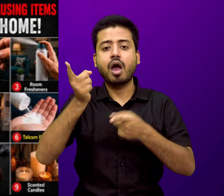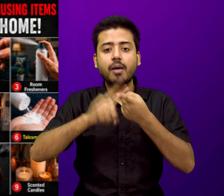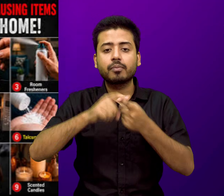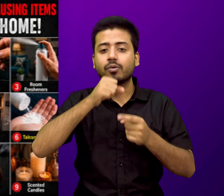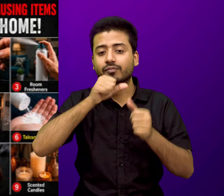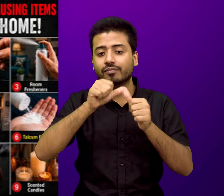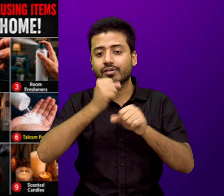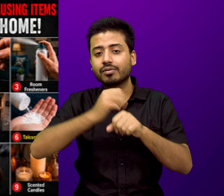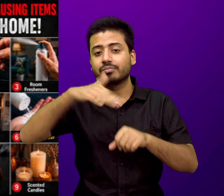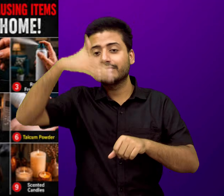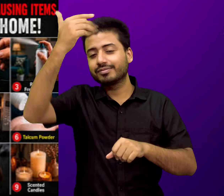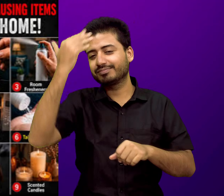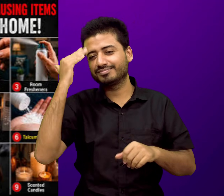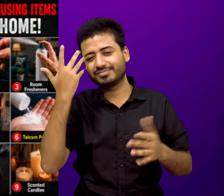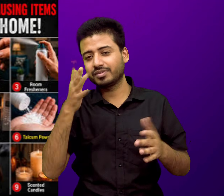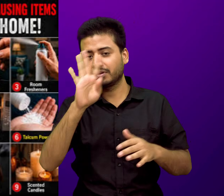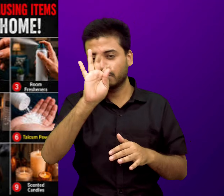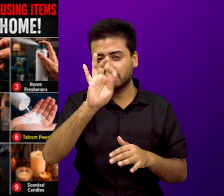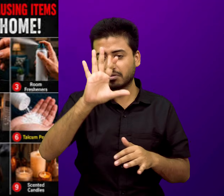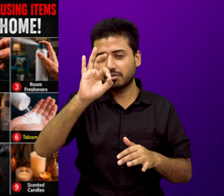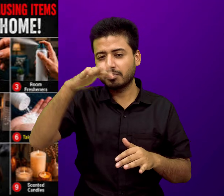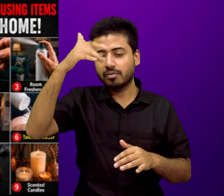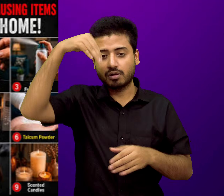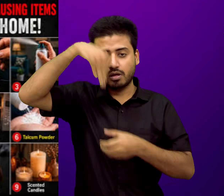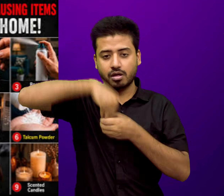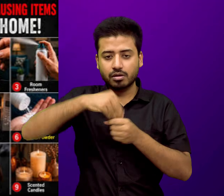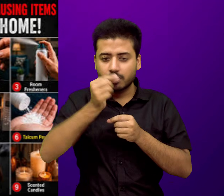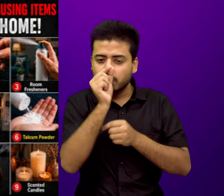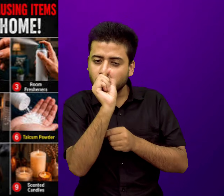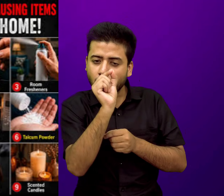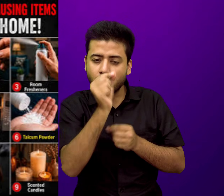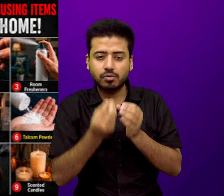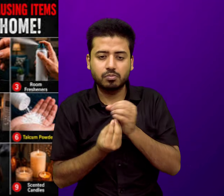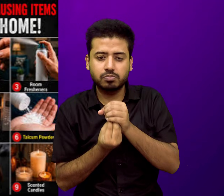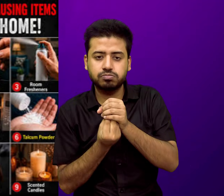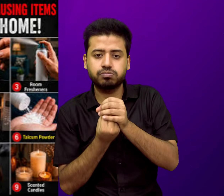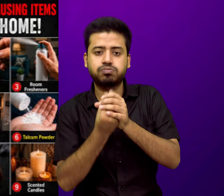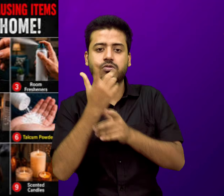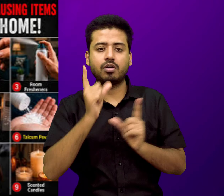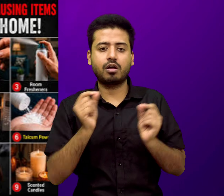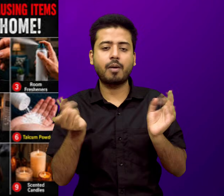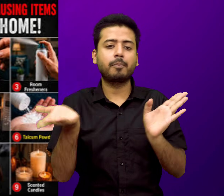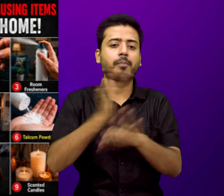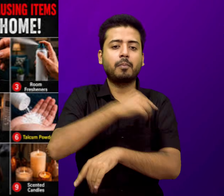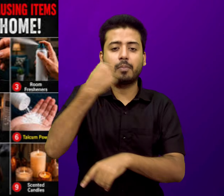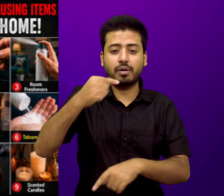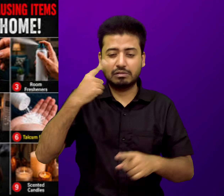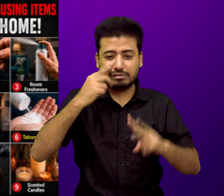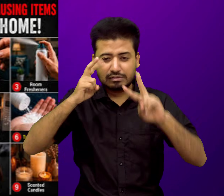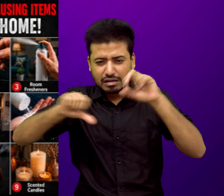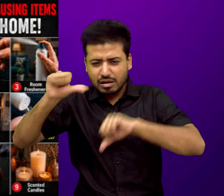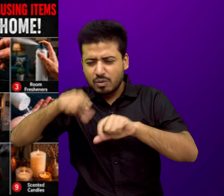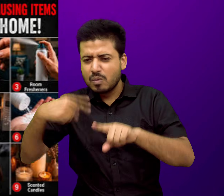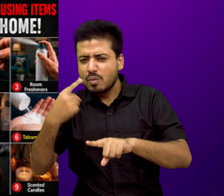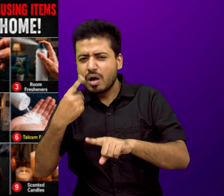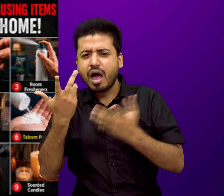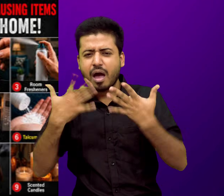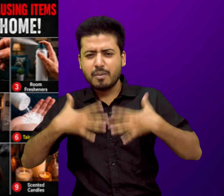teflon/coatings can chip off microparticles or release toxic fumes. Ban/avoid using damaged